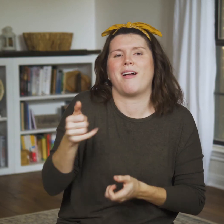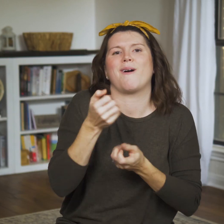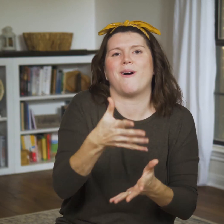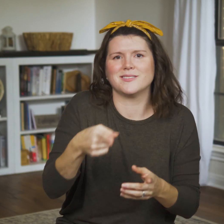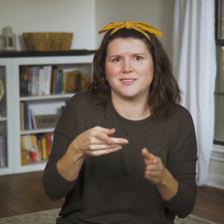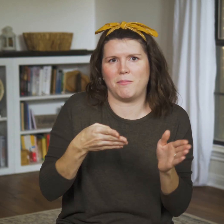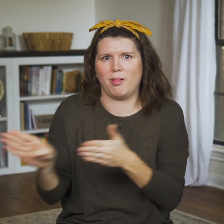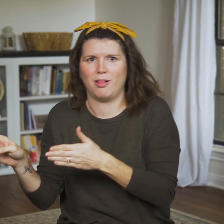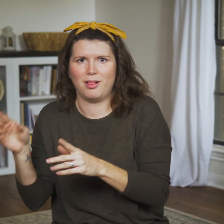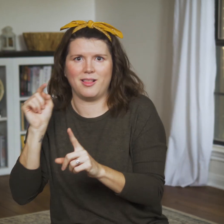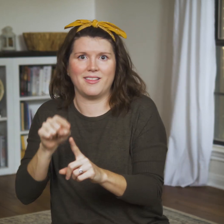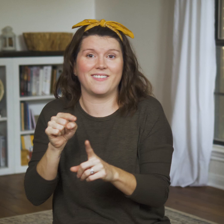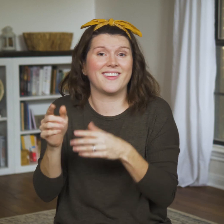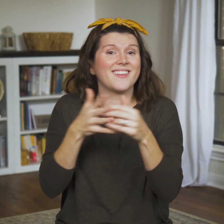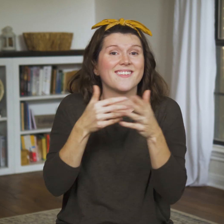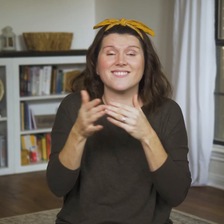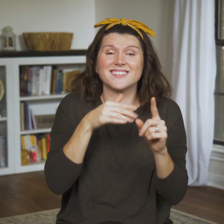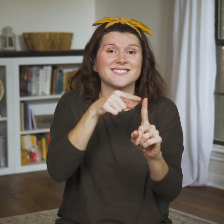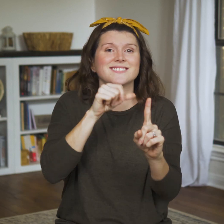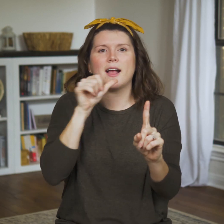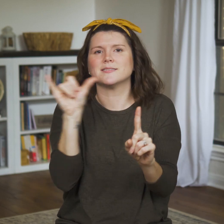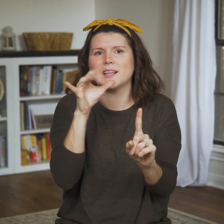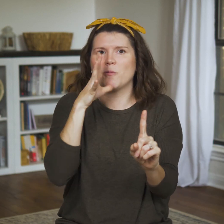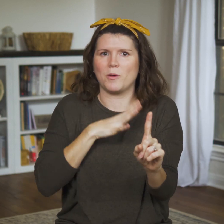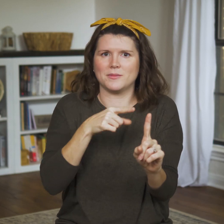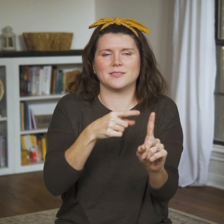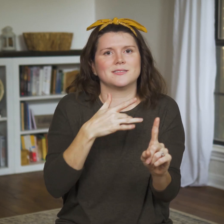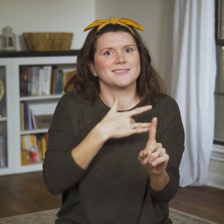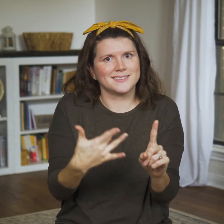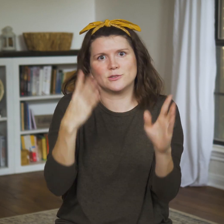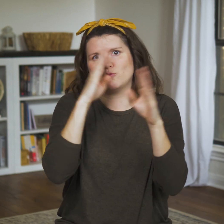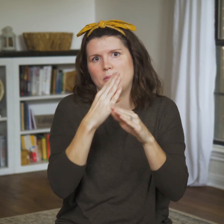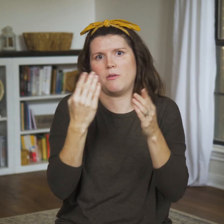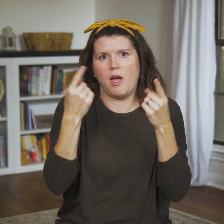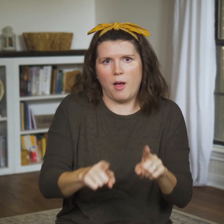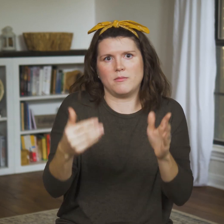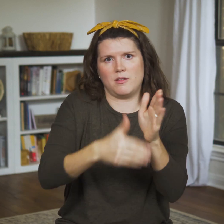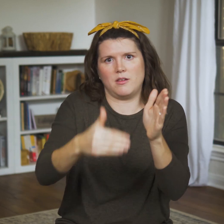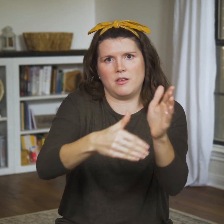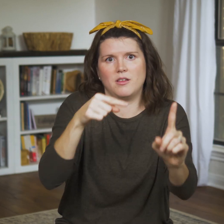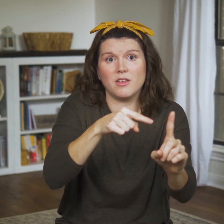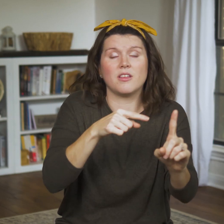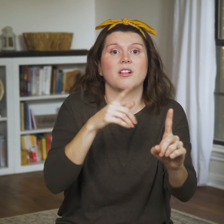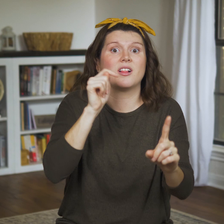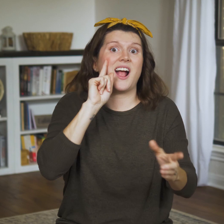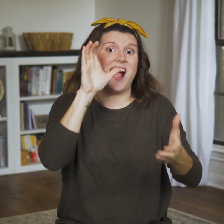It’s possible some of the soldiers brought back the very women who led them astray.